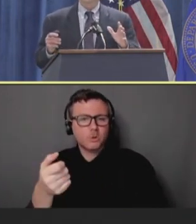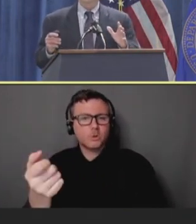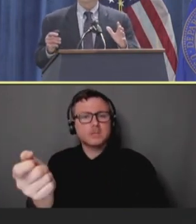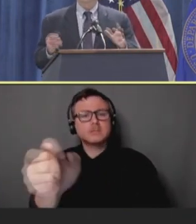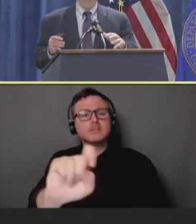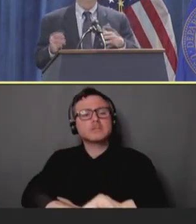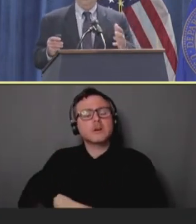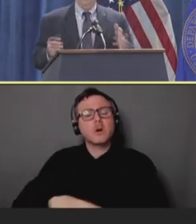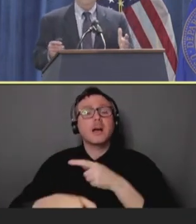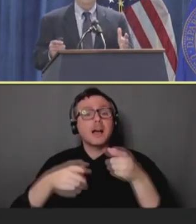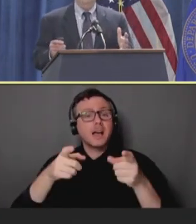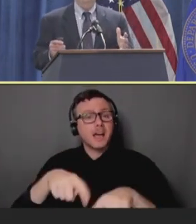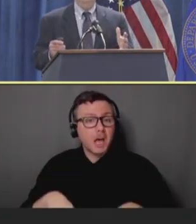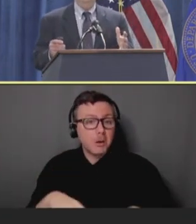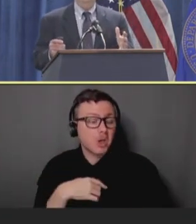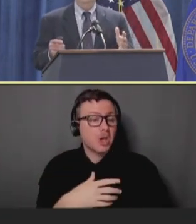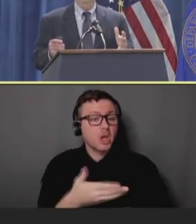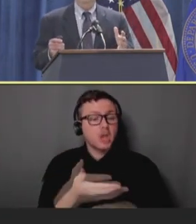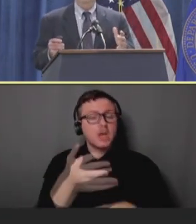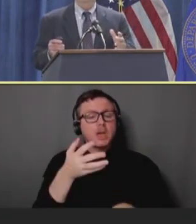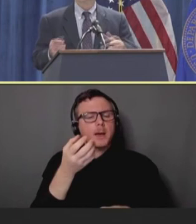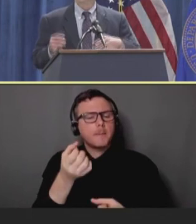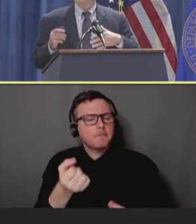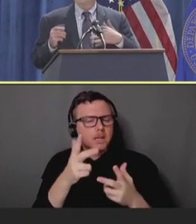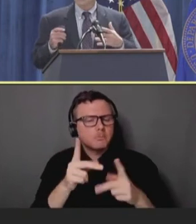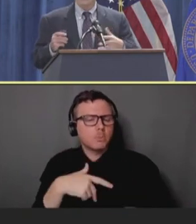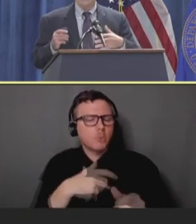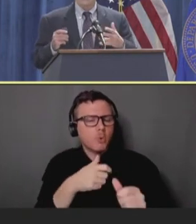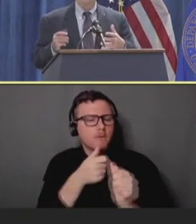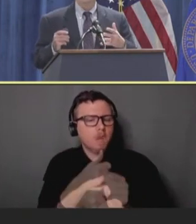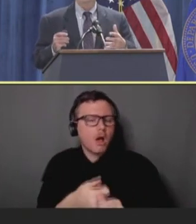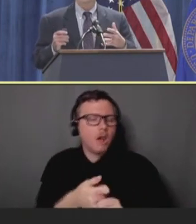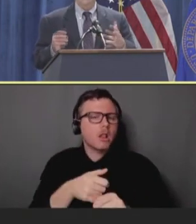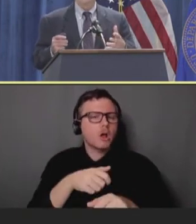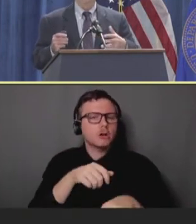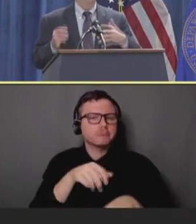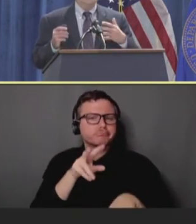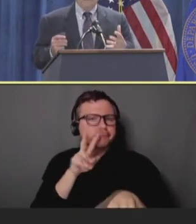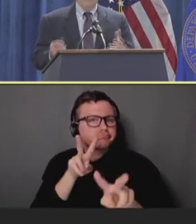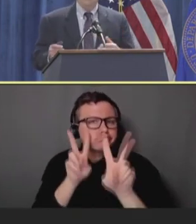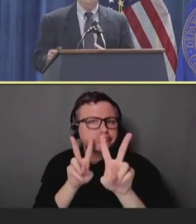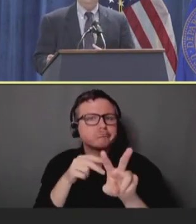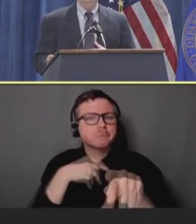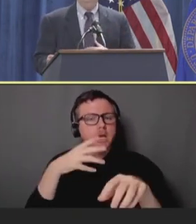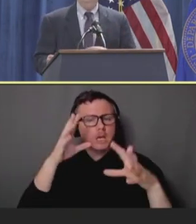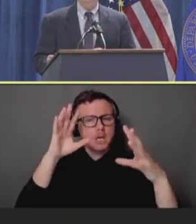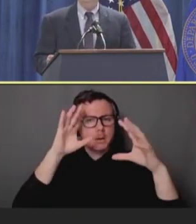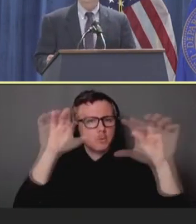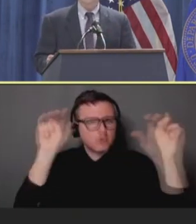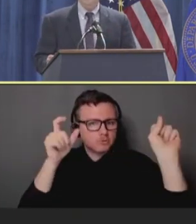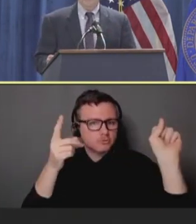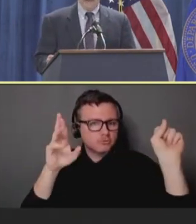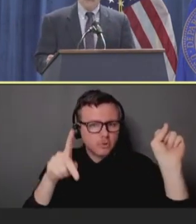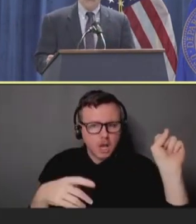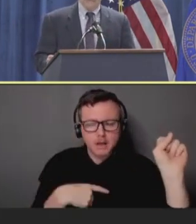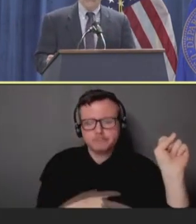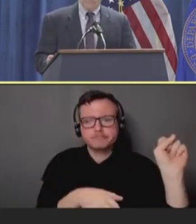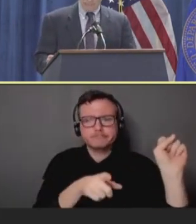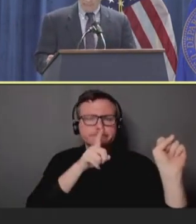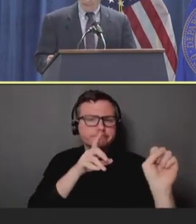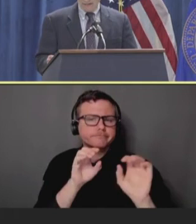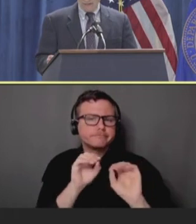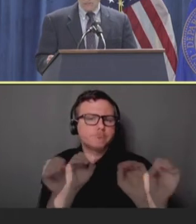that supported President Trump and did not really have major questions about the vaccine,